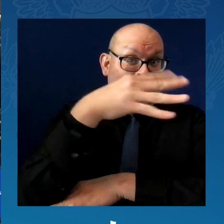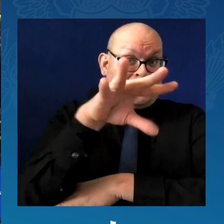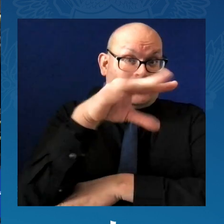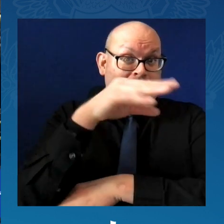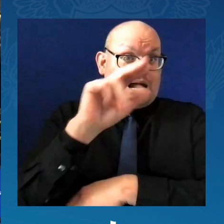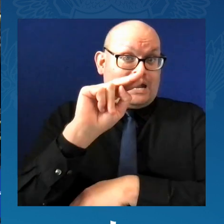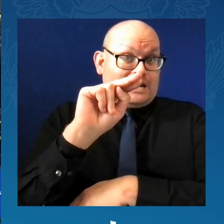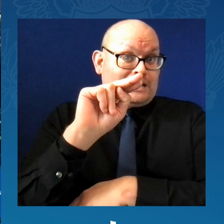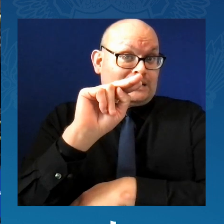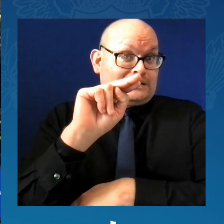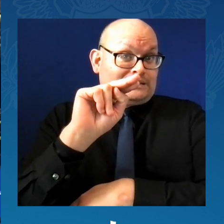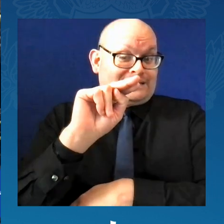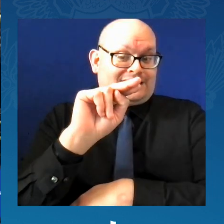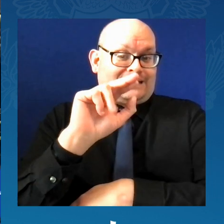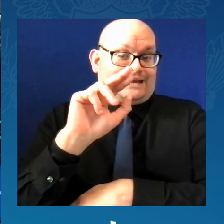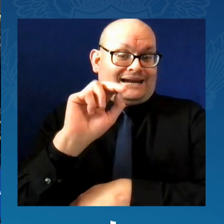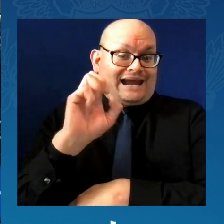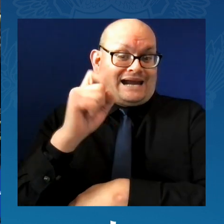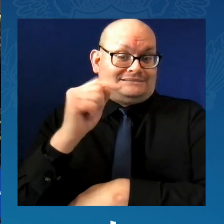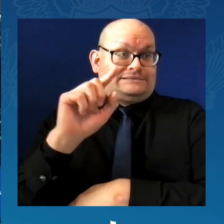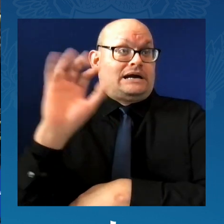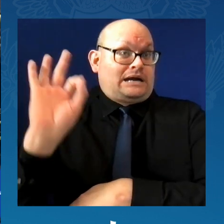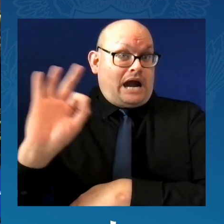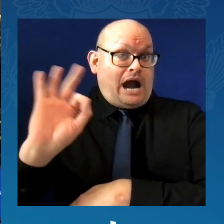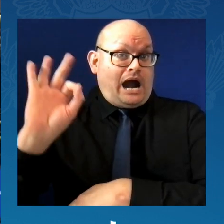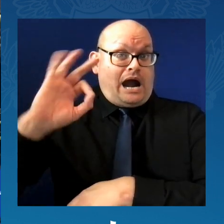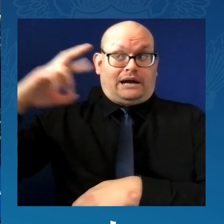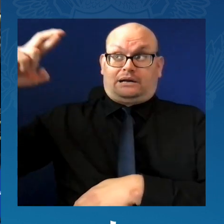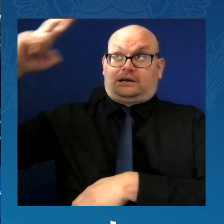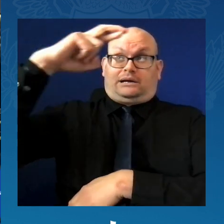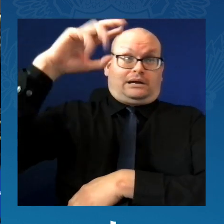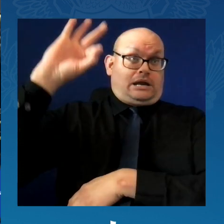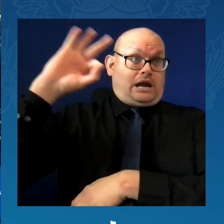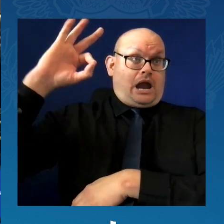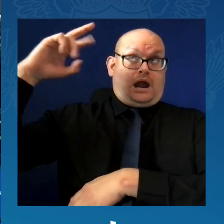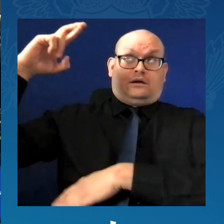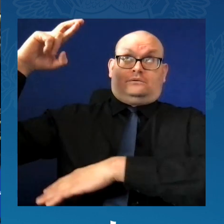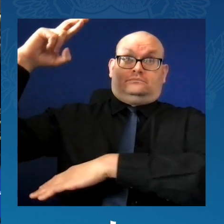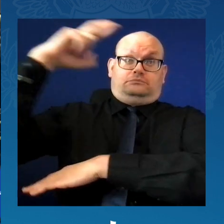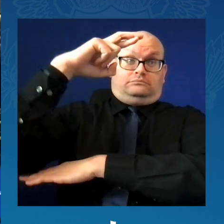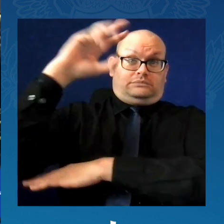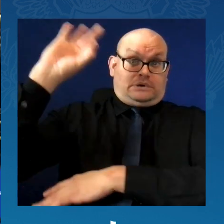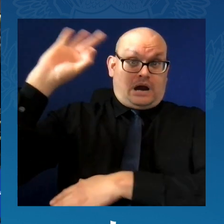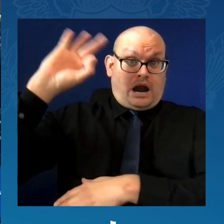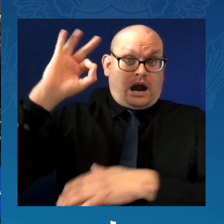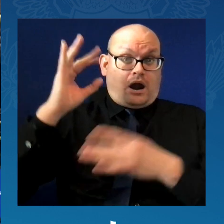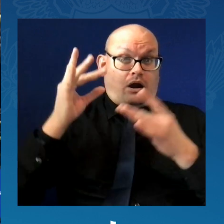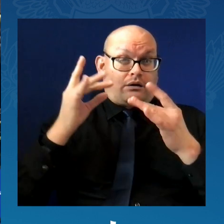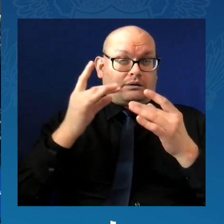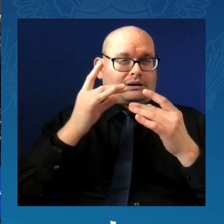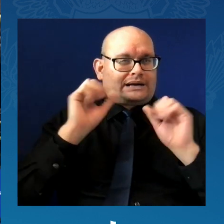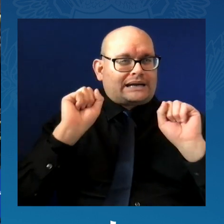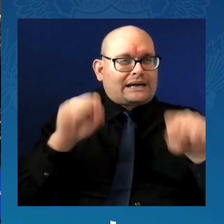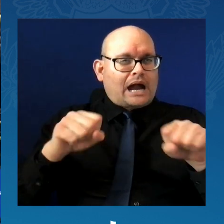And it'd be great if you could talk a little bit about since then how our local leaders using Landsat nine